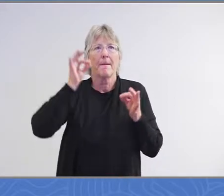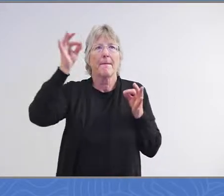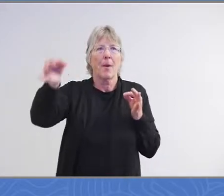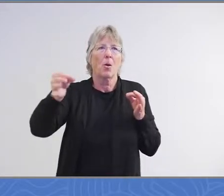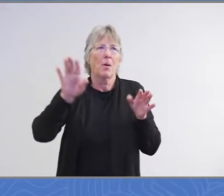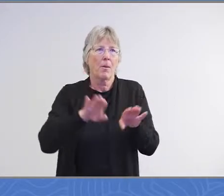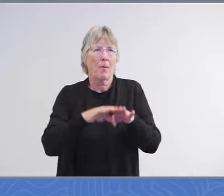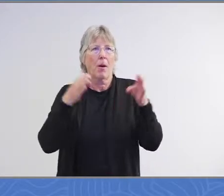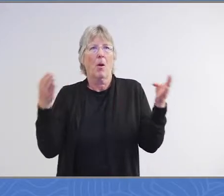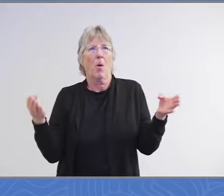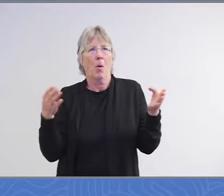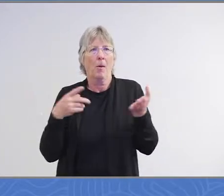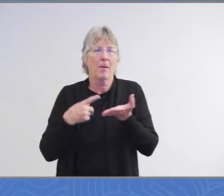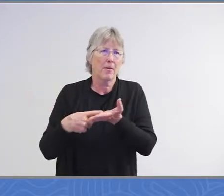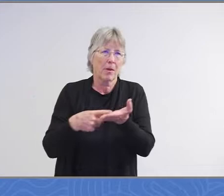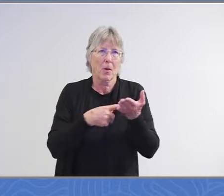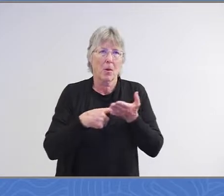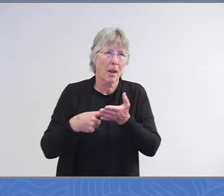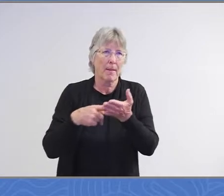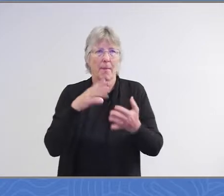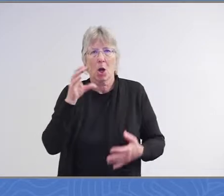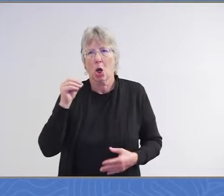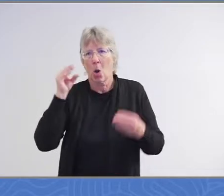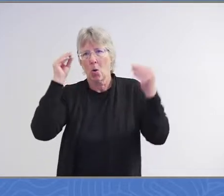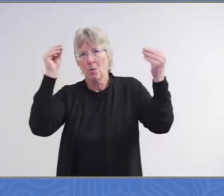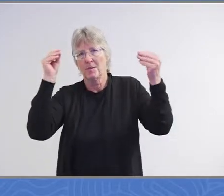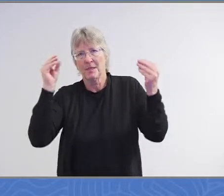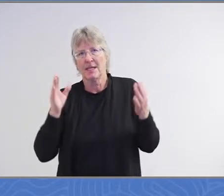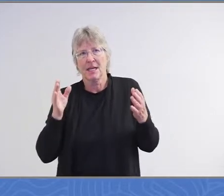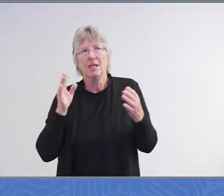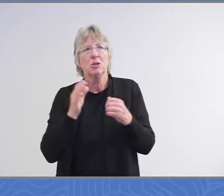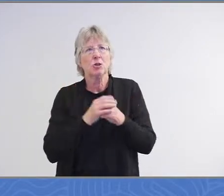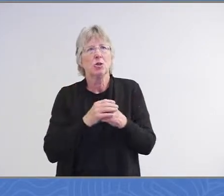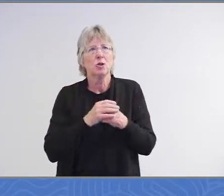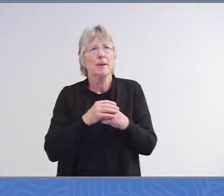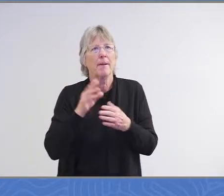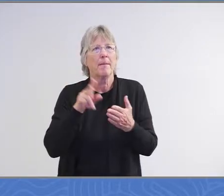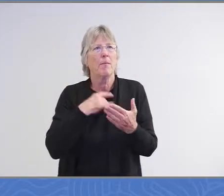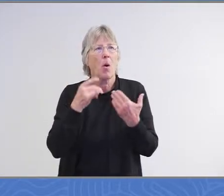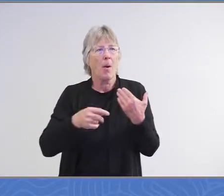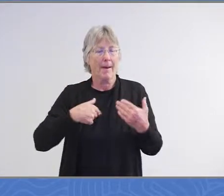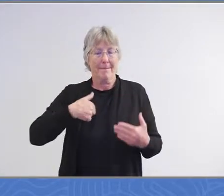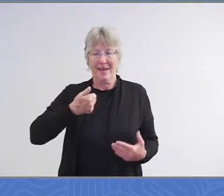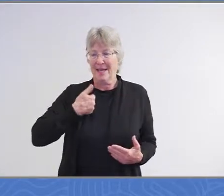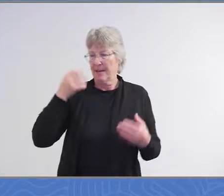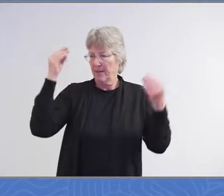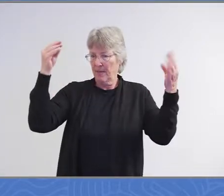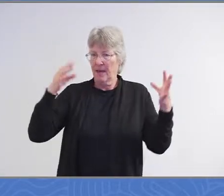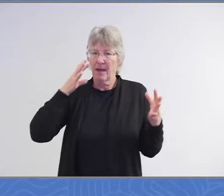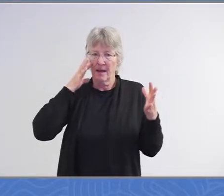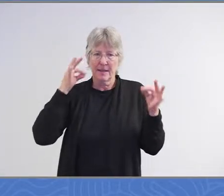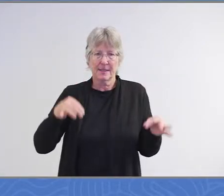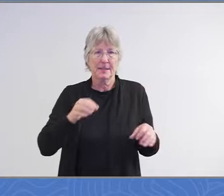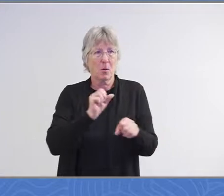of the collaborative Co-Teach program. I am a teacher who has chosen to work for my school site